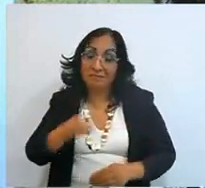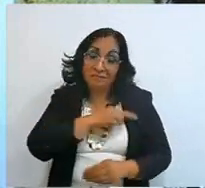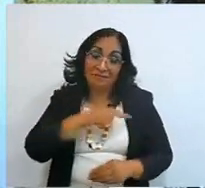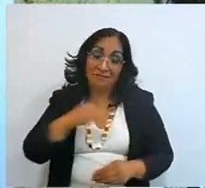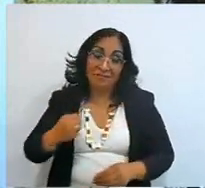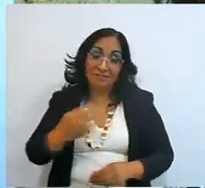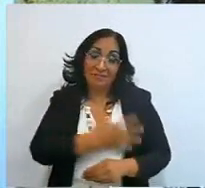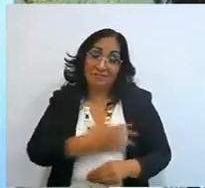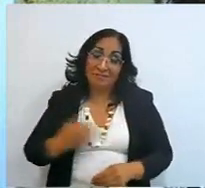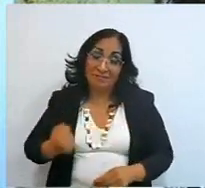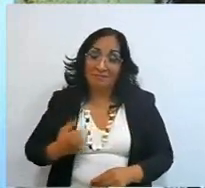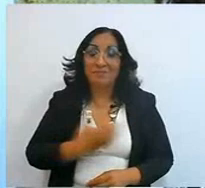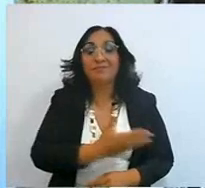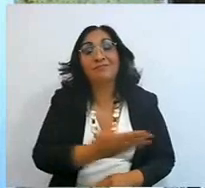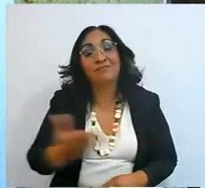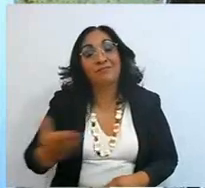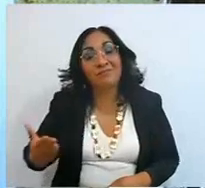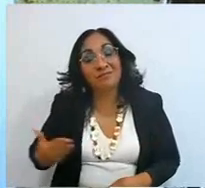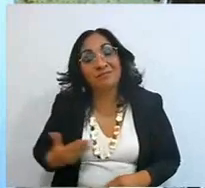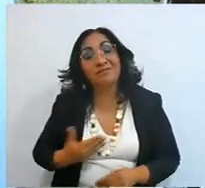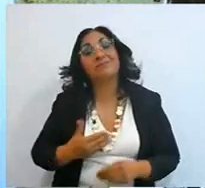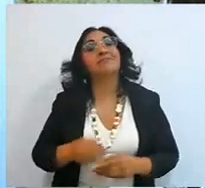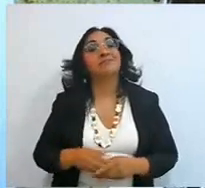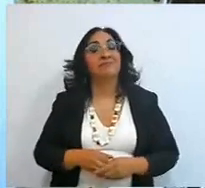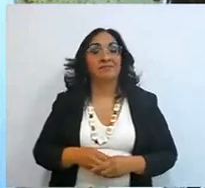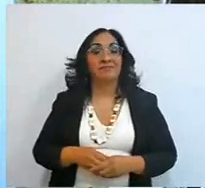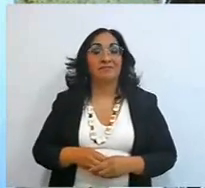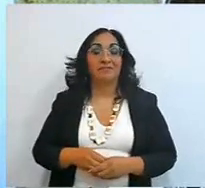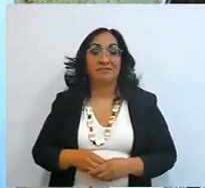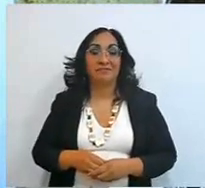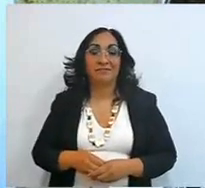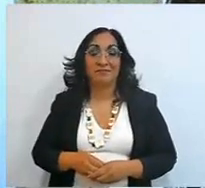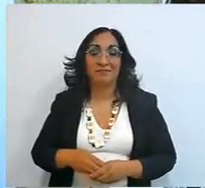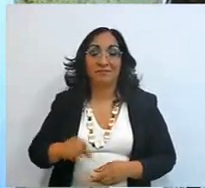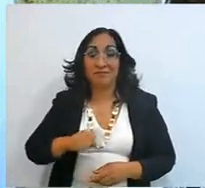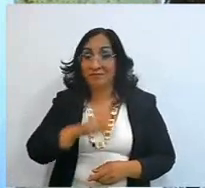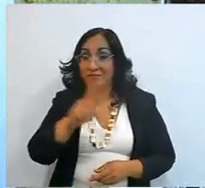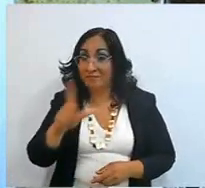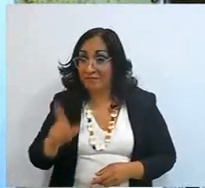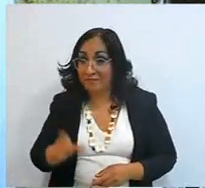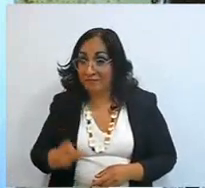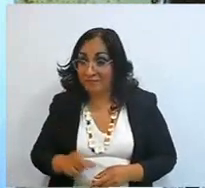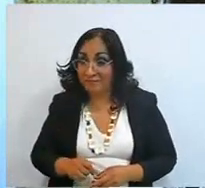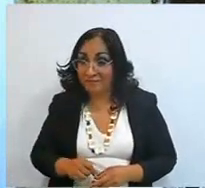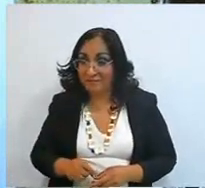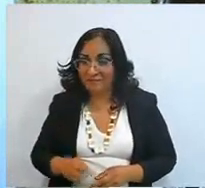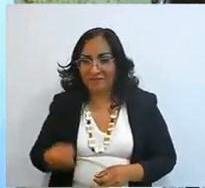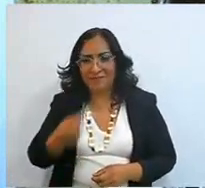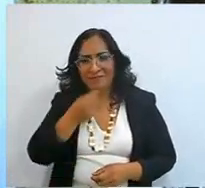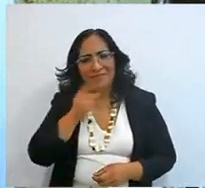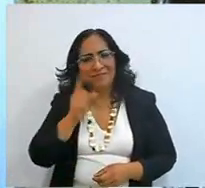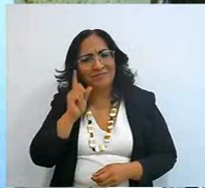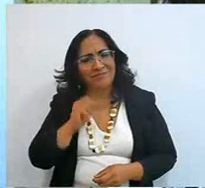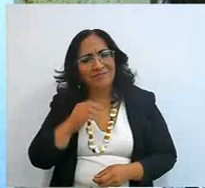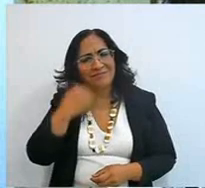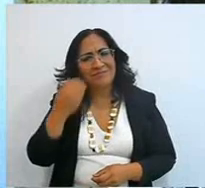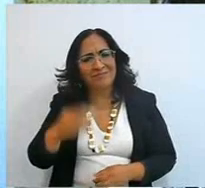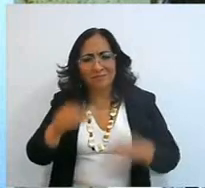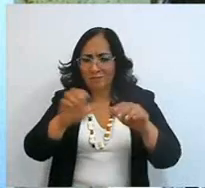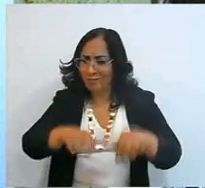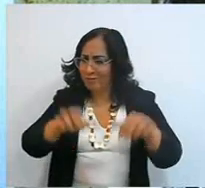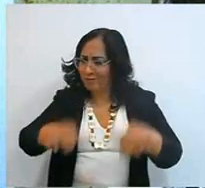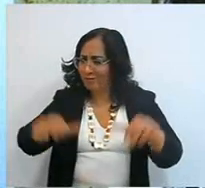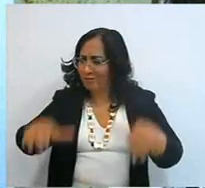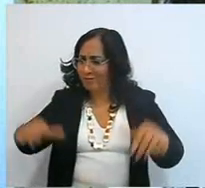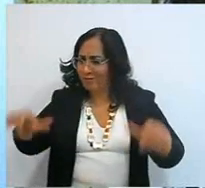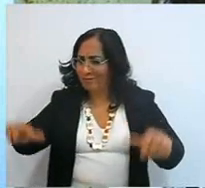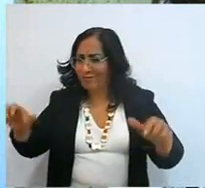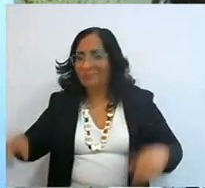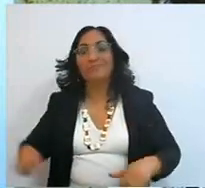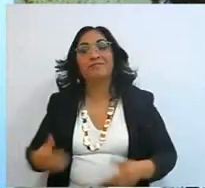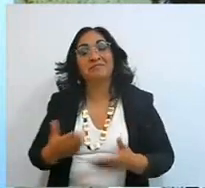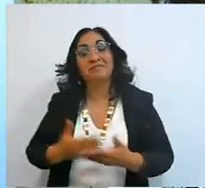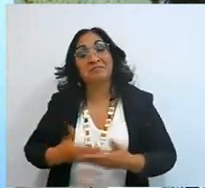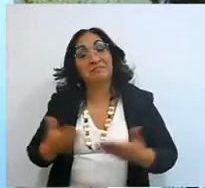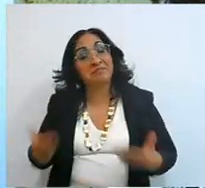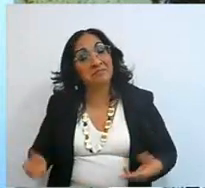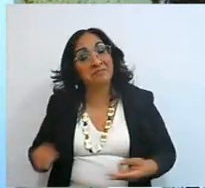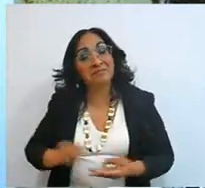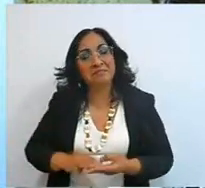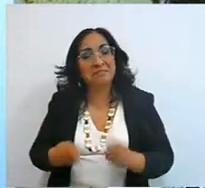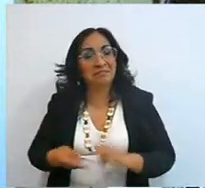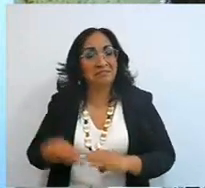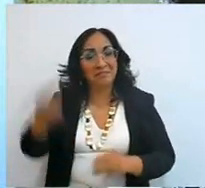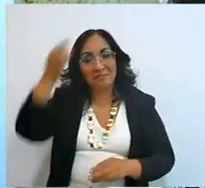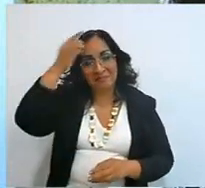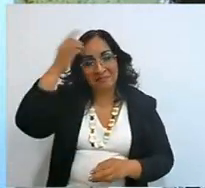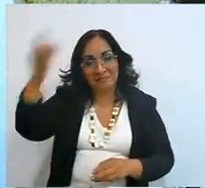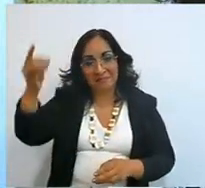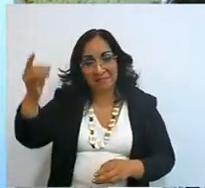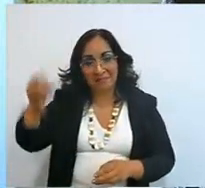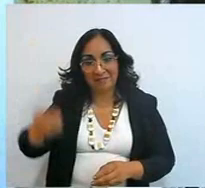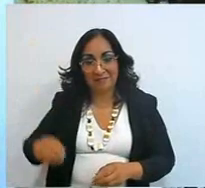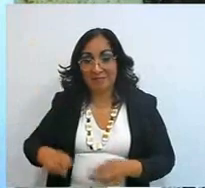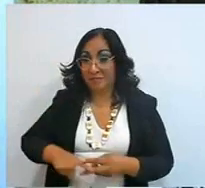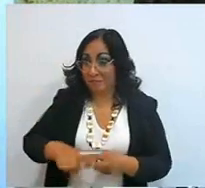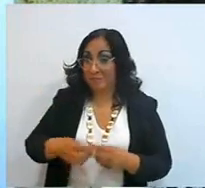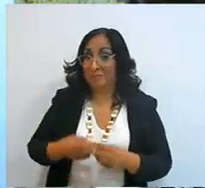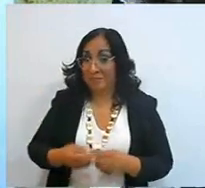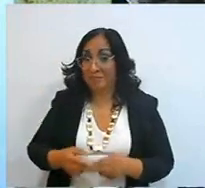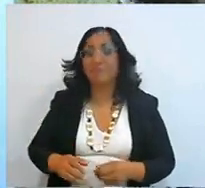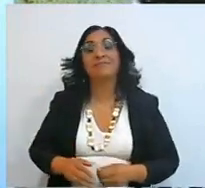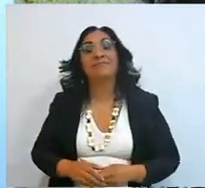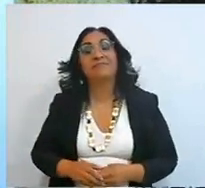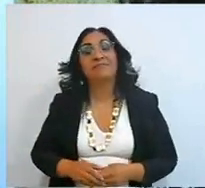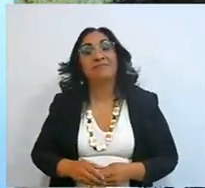Since she was a child she loved the Lord, since she was a child she wanted to play the piano, and in her moment of God, she began to play the piano,